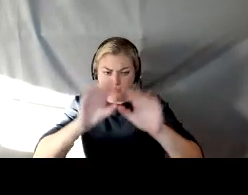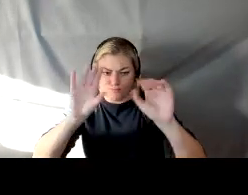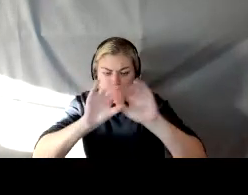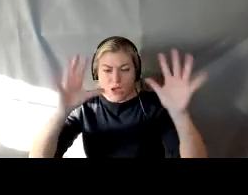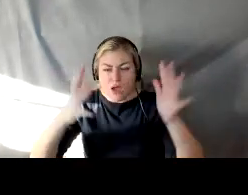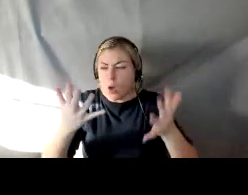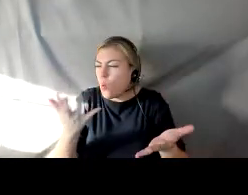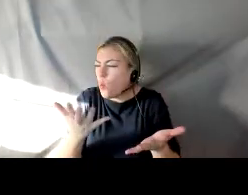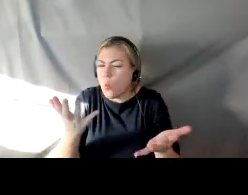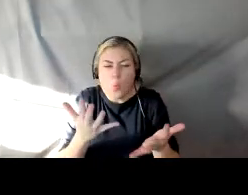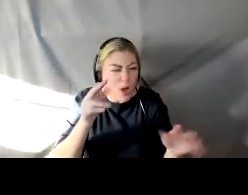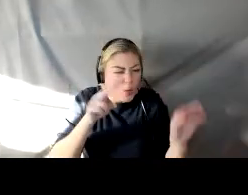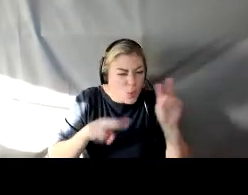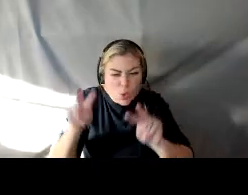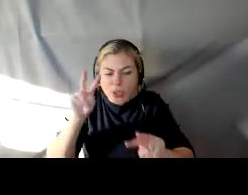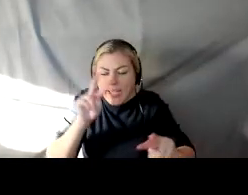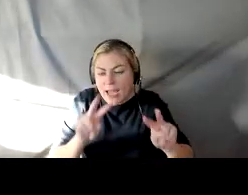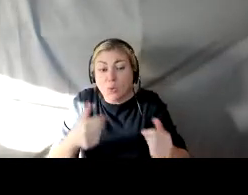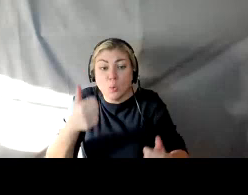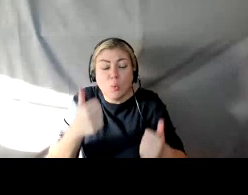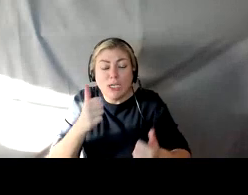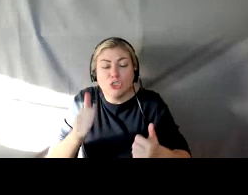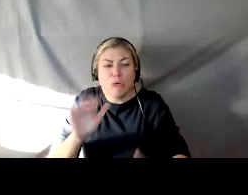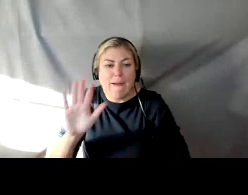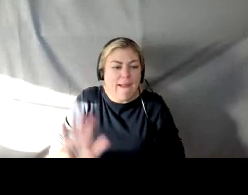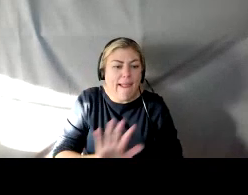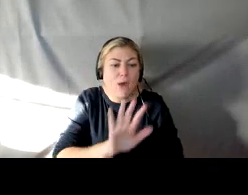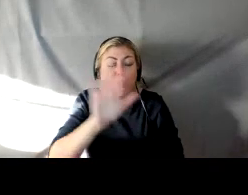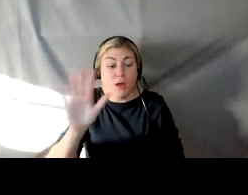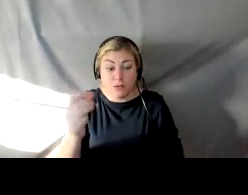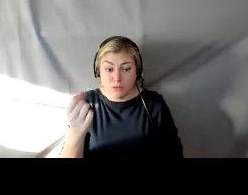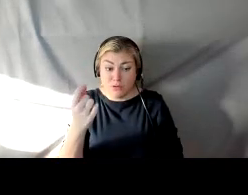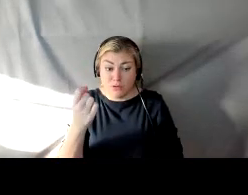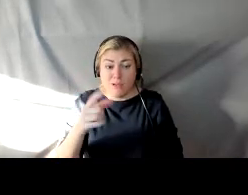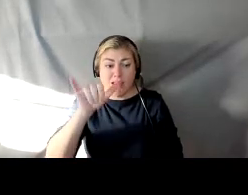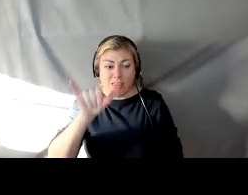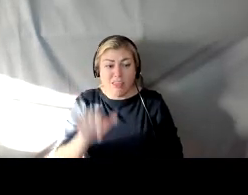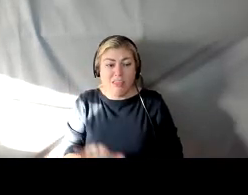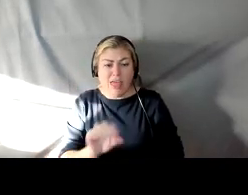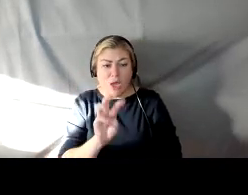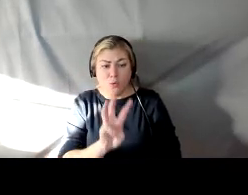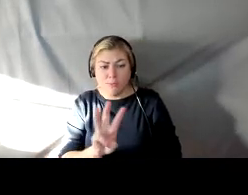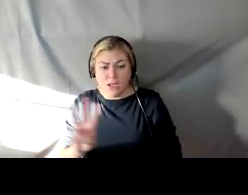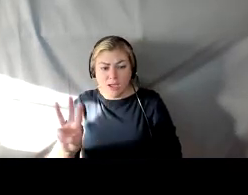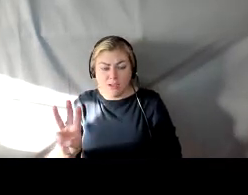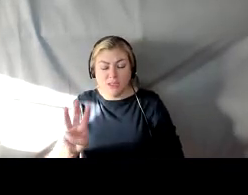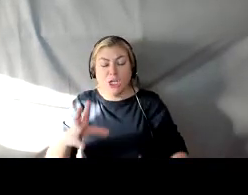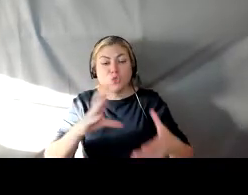And there are direct links on that story map that will take you to the the page